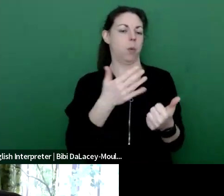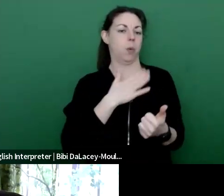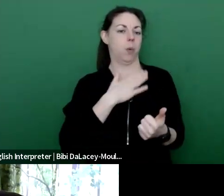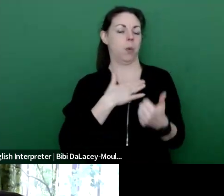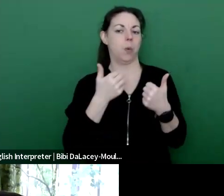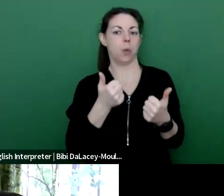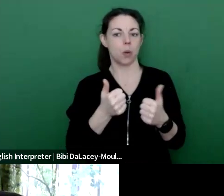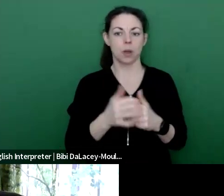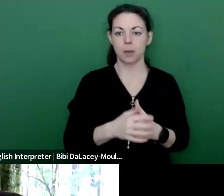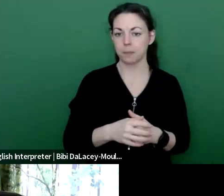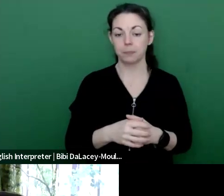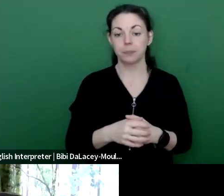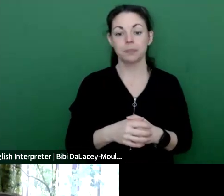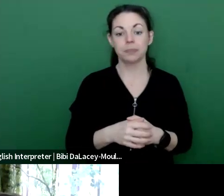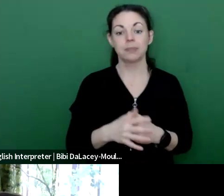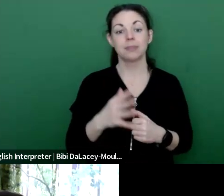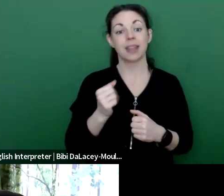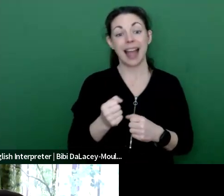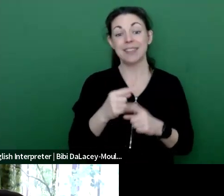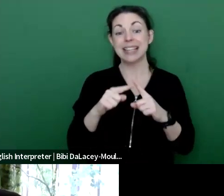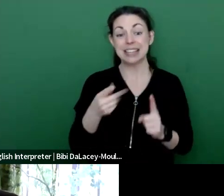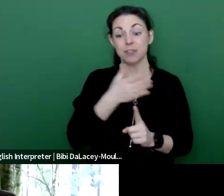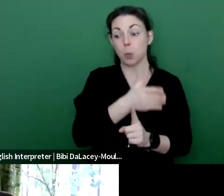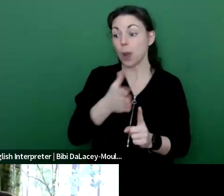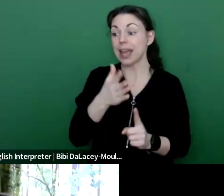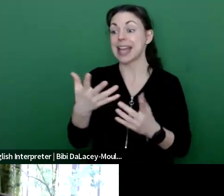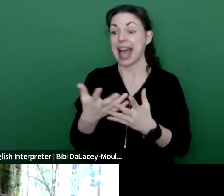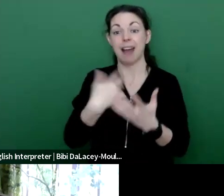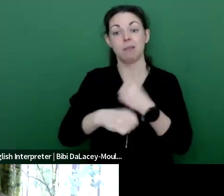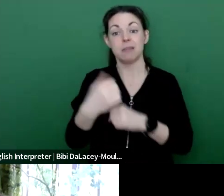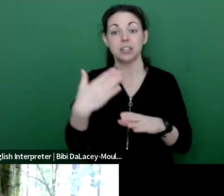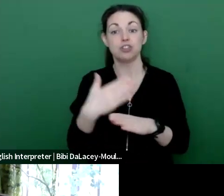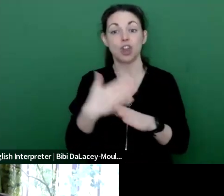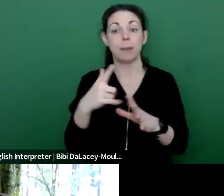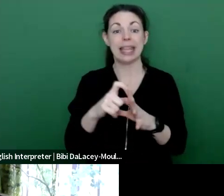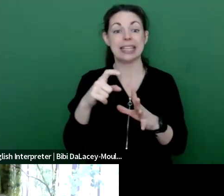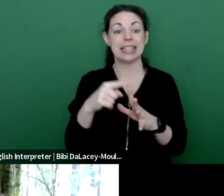There are various routes into EDI. I've done pretty much both of them. So I'd say there's an academic